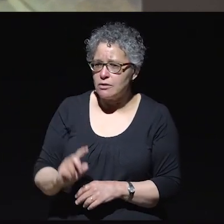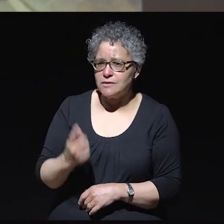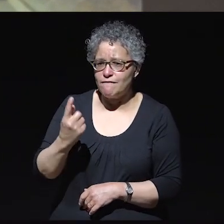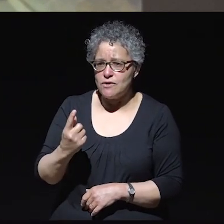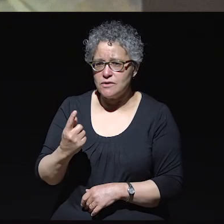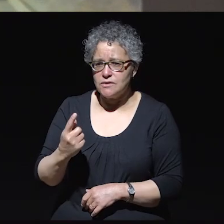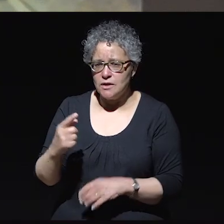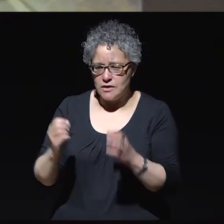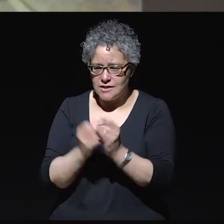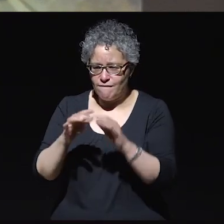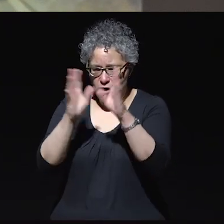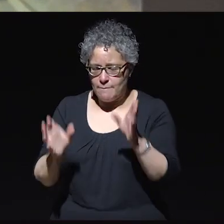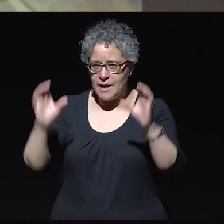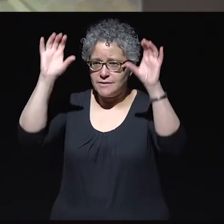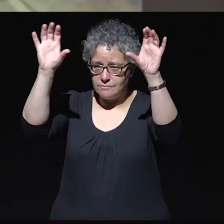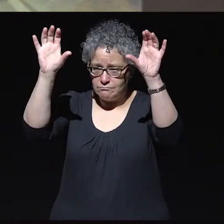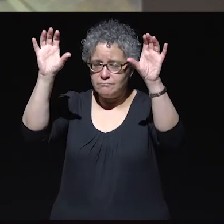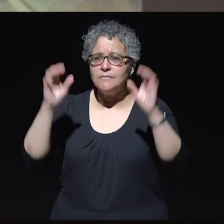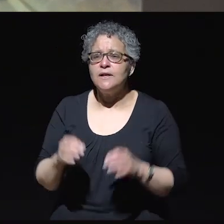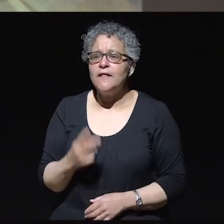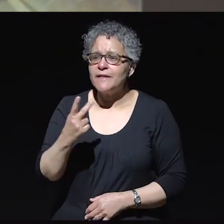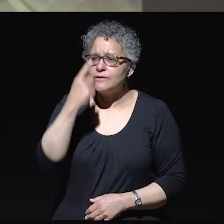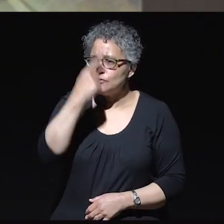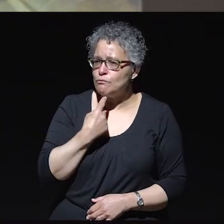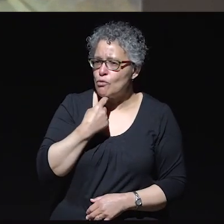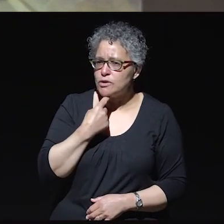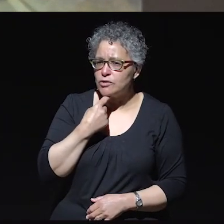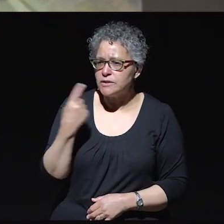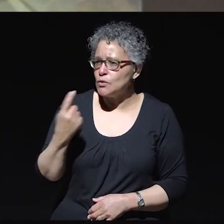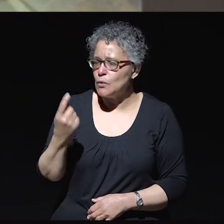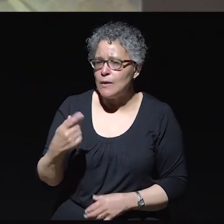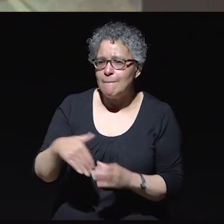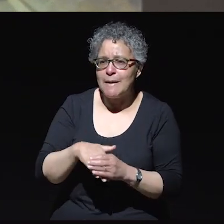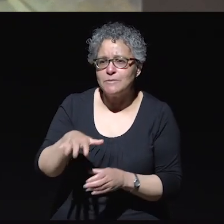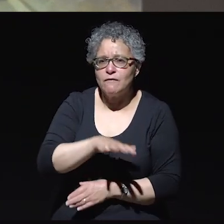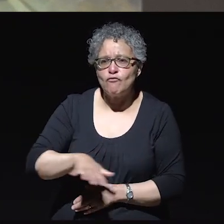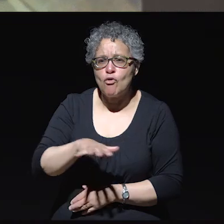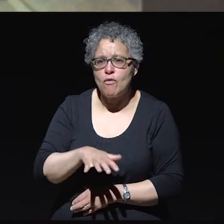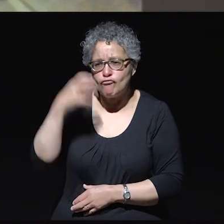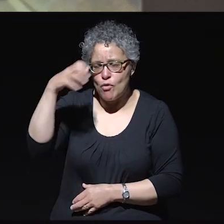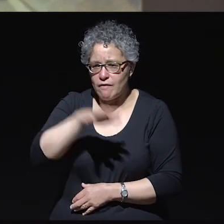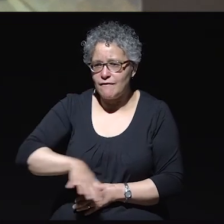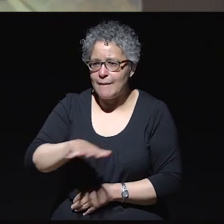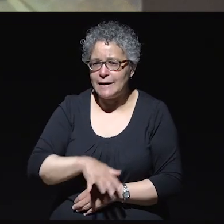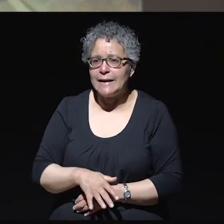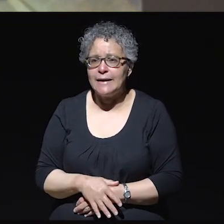and then two portraits of members of the Royal Family, George III and his wife, Queen Charlotte,